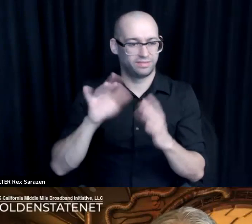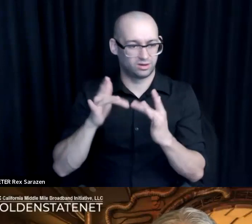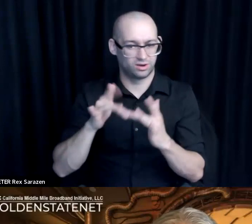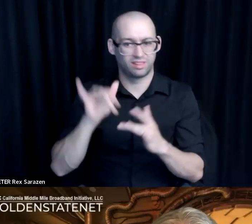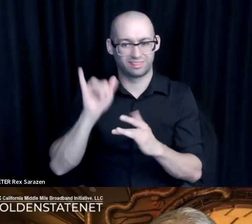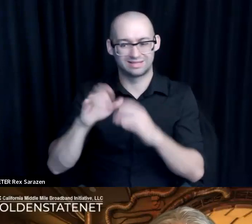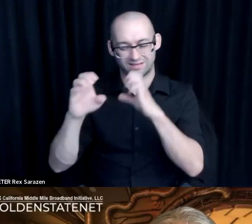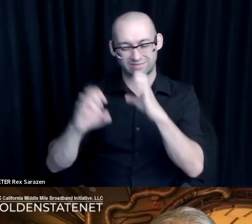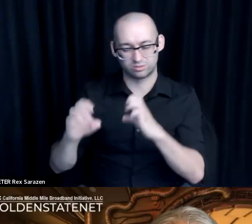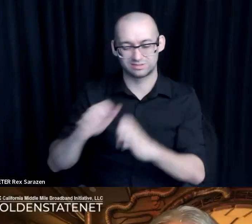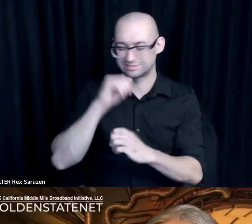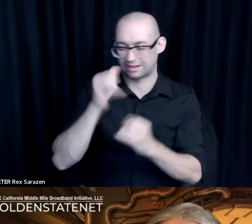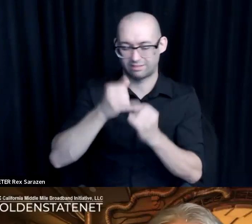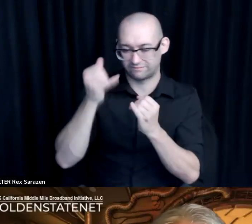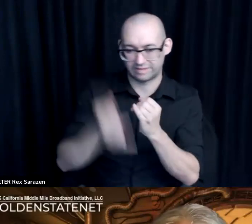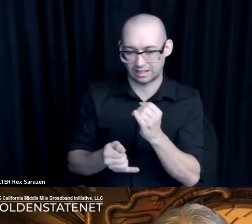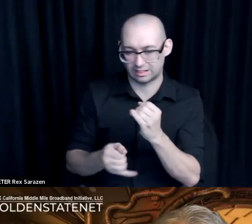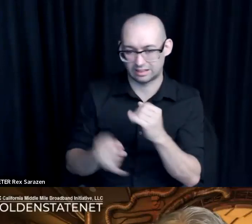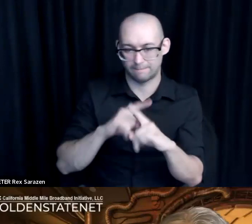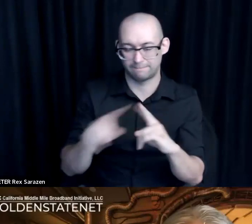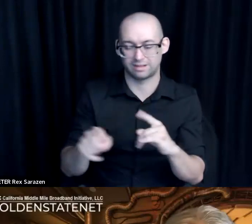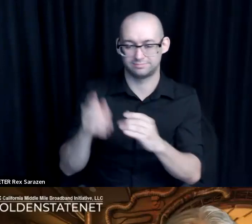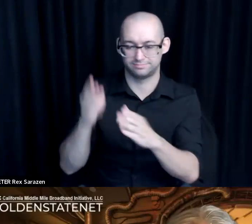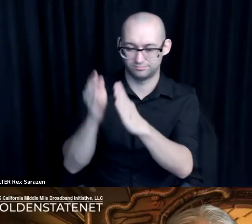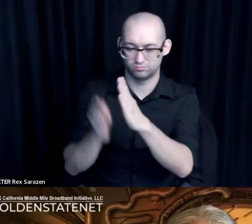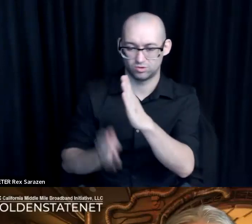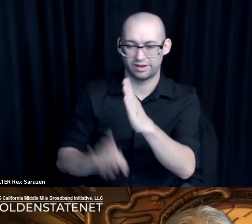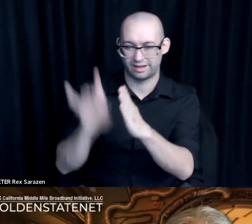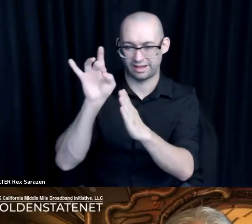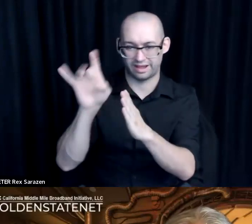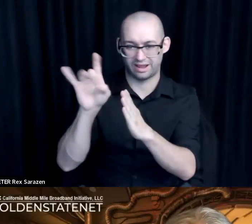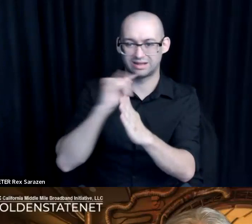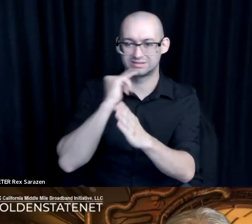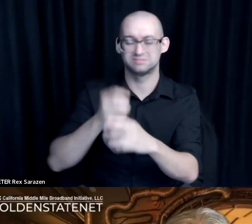it's finalized. But the Interstate 8 route is a very, you know, and a very solid route that that